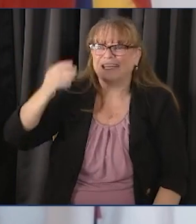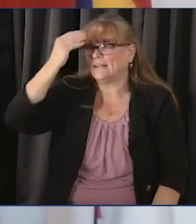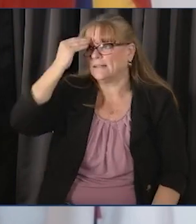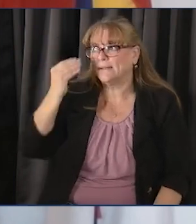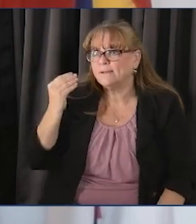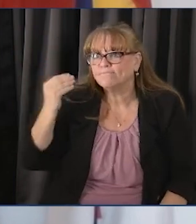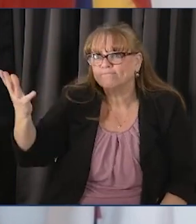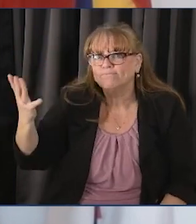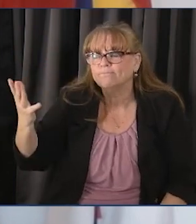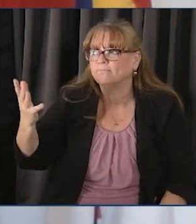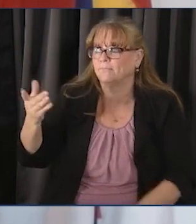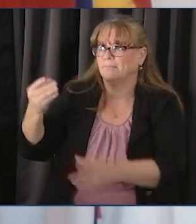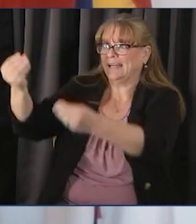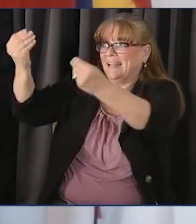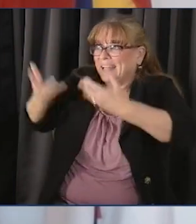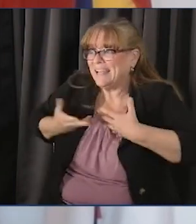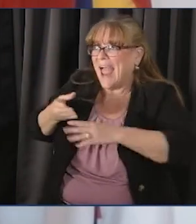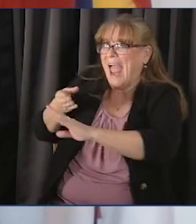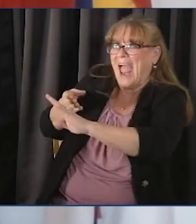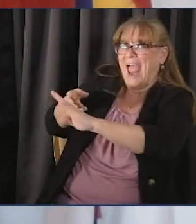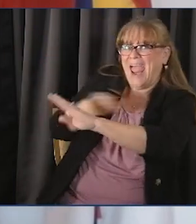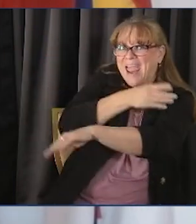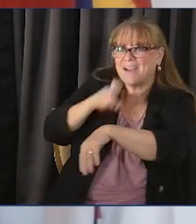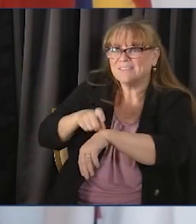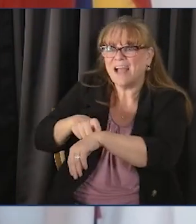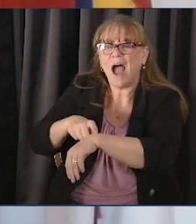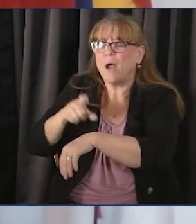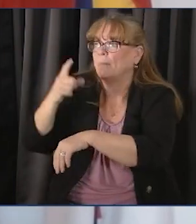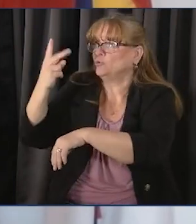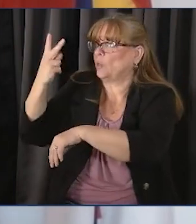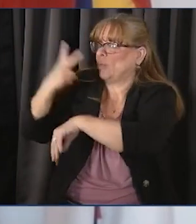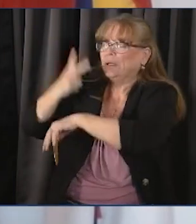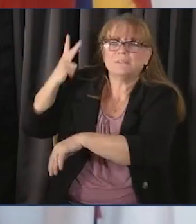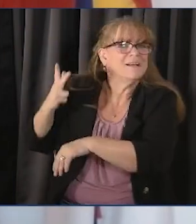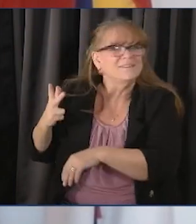more supply more supply. We're ready to get it in the arms. They talked about what it held.